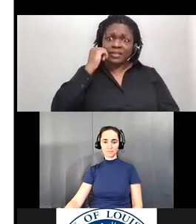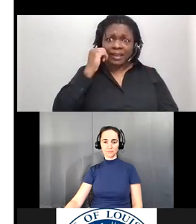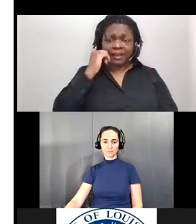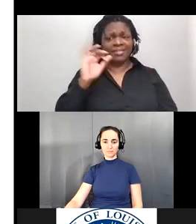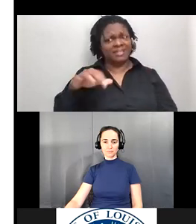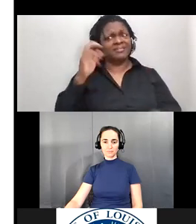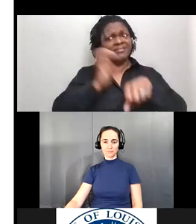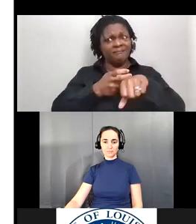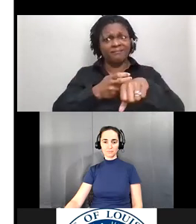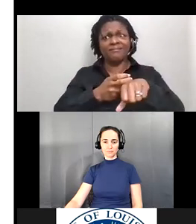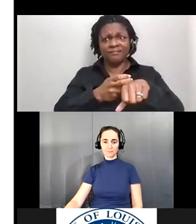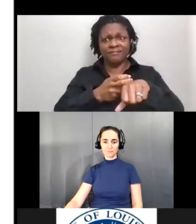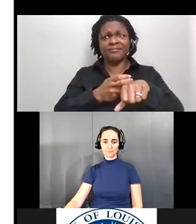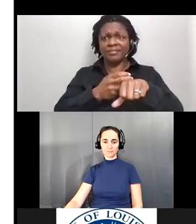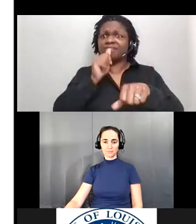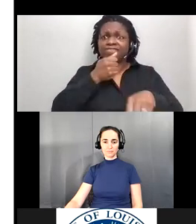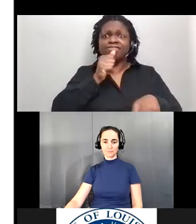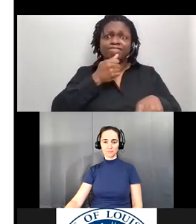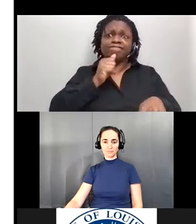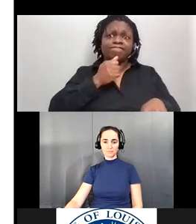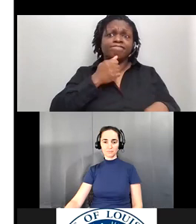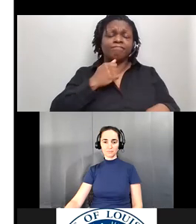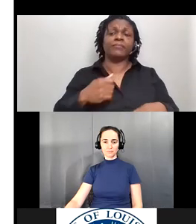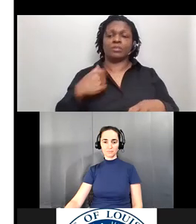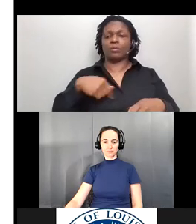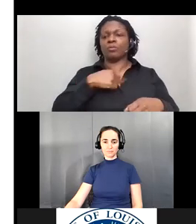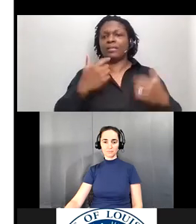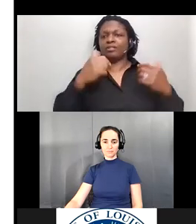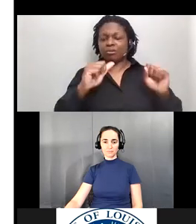a lot. We tell police officers to have an understanding of that.